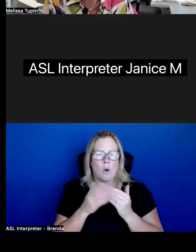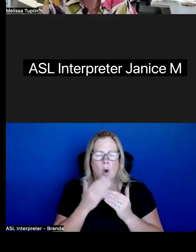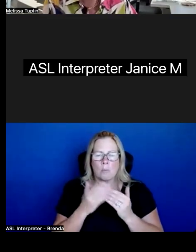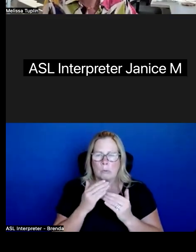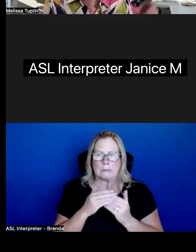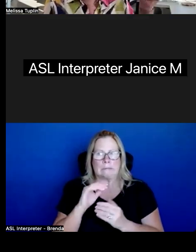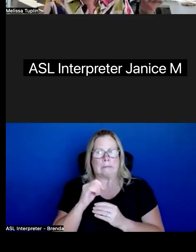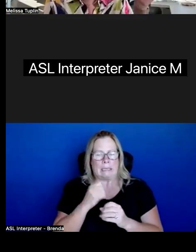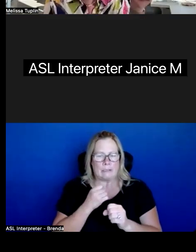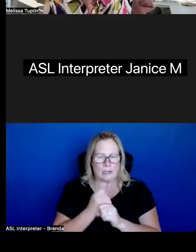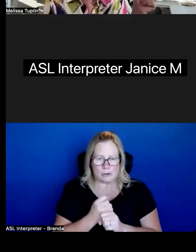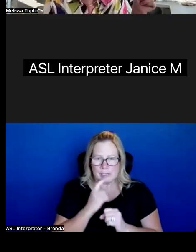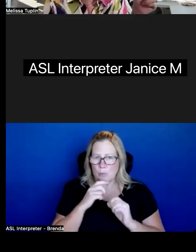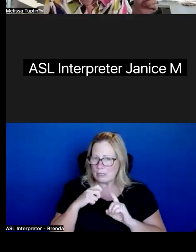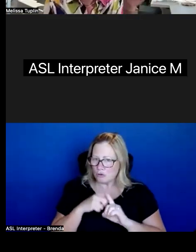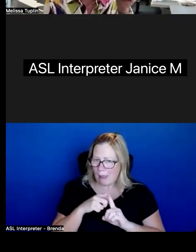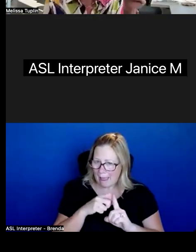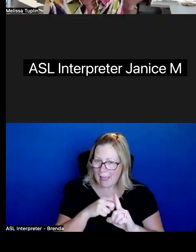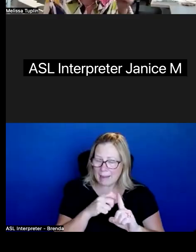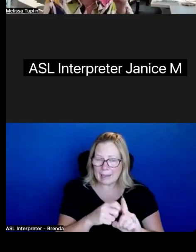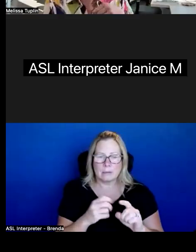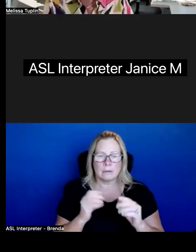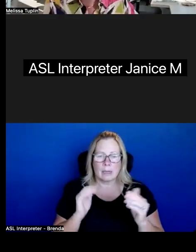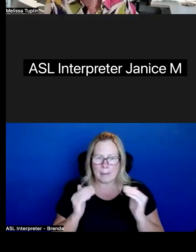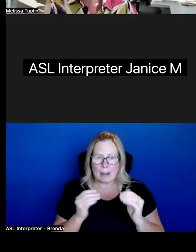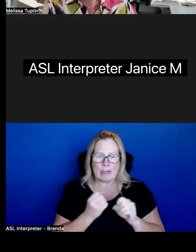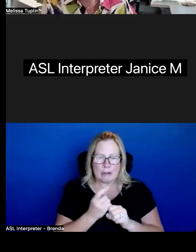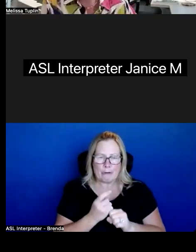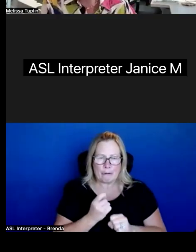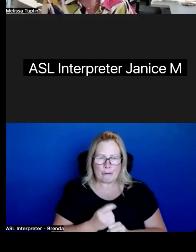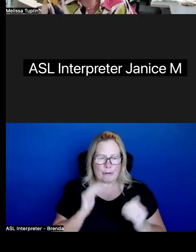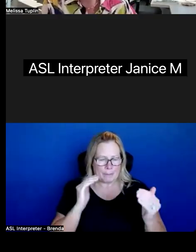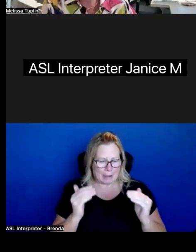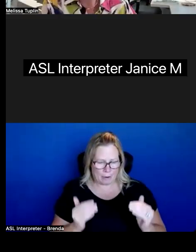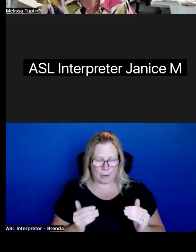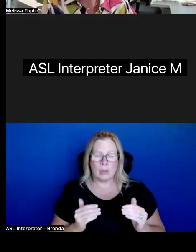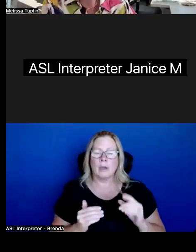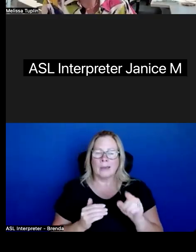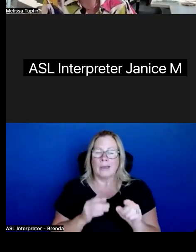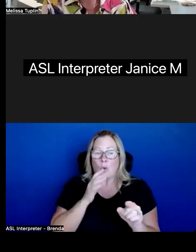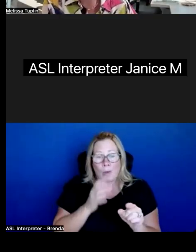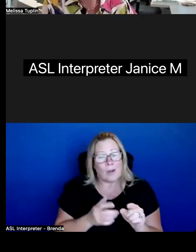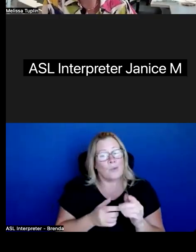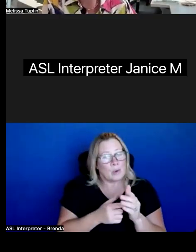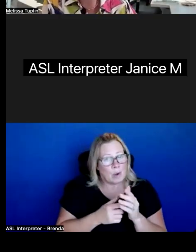and we track it on a comparative year over year basis, it will require a pretty significant